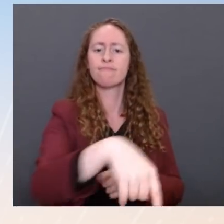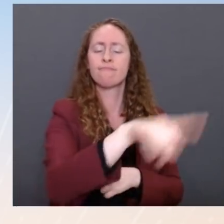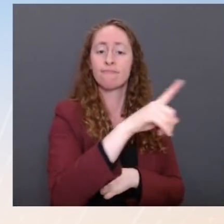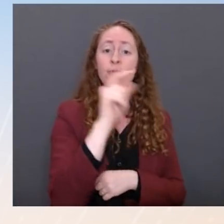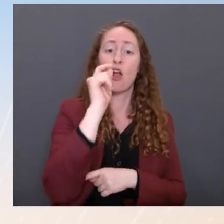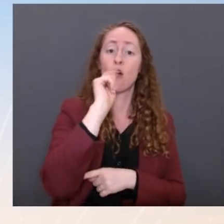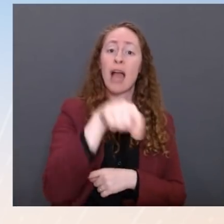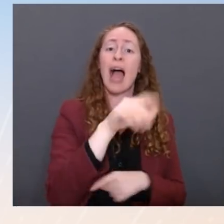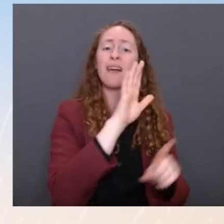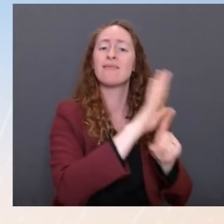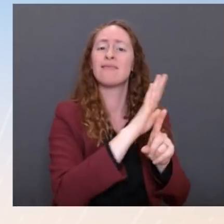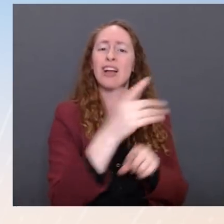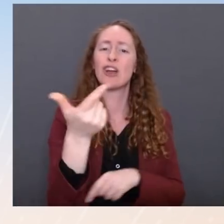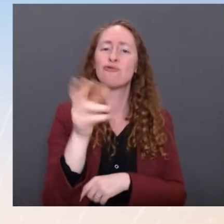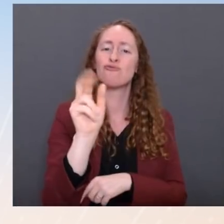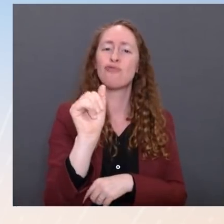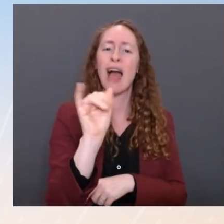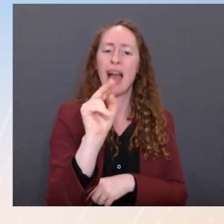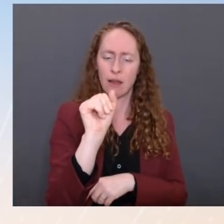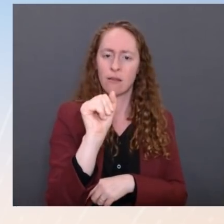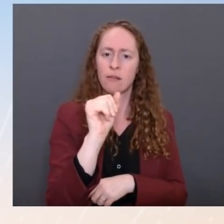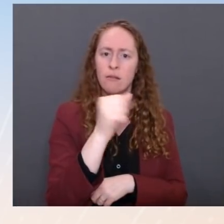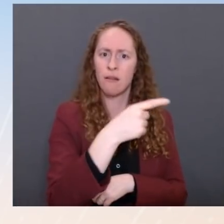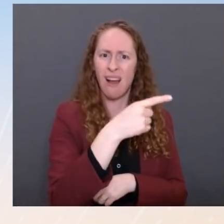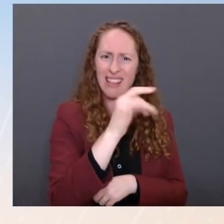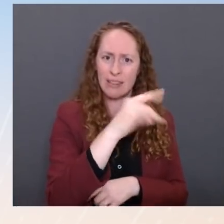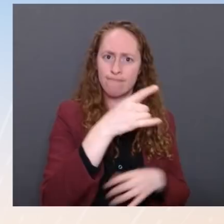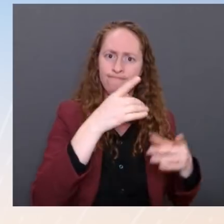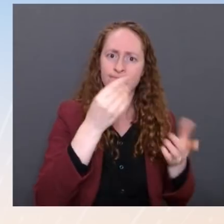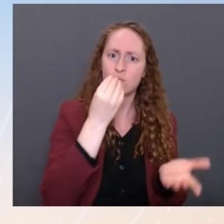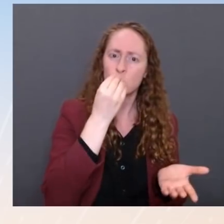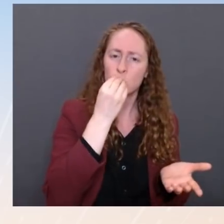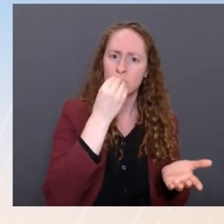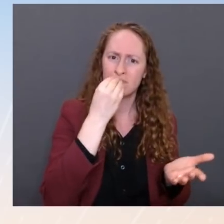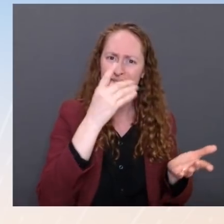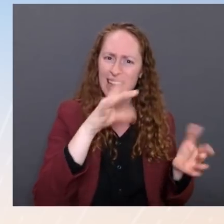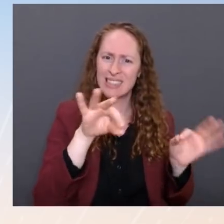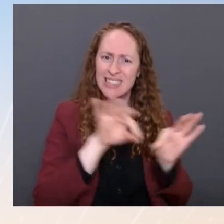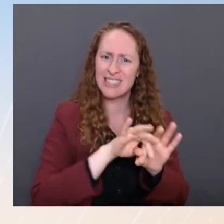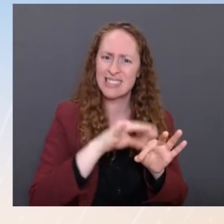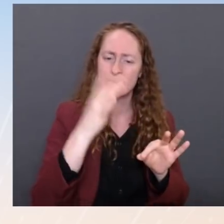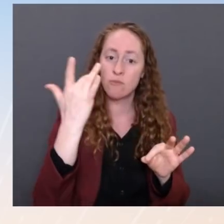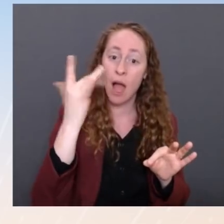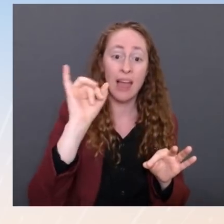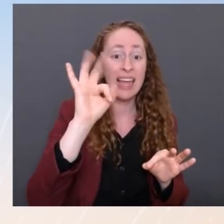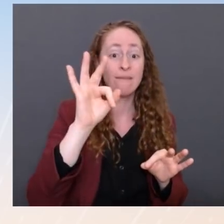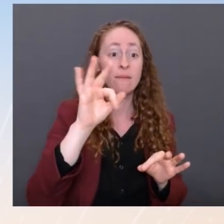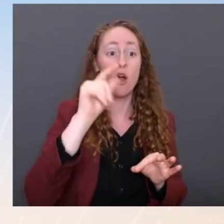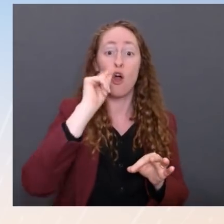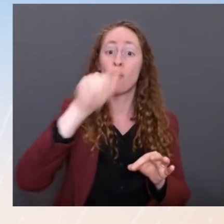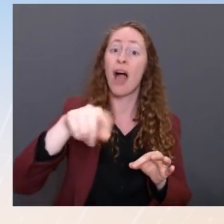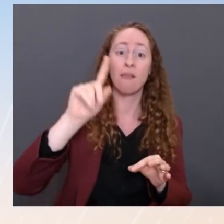Meeks said the President spoke about it. Can you drill down a little bit more about this? Has -- the President has said he wants it to go out to the world. Can you drill down a little bit more,